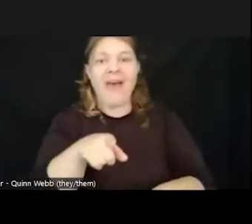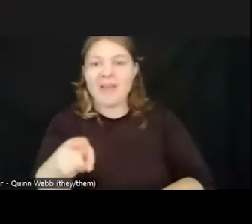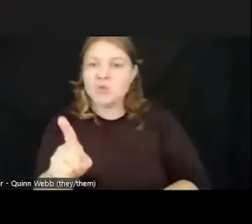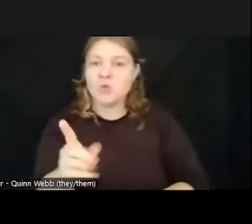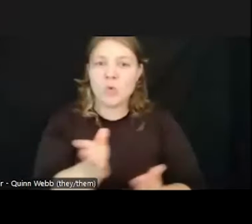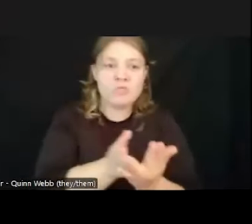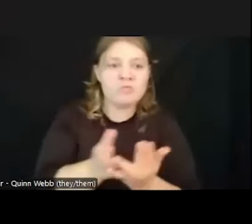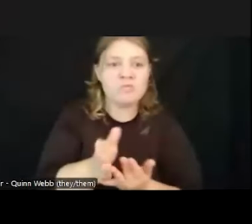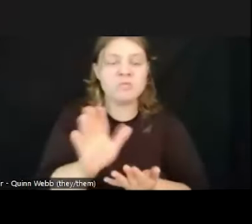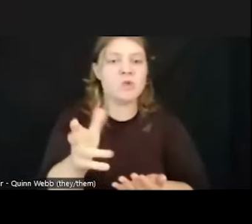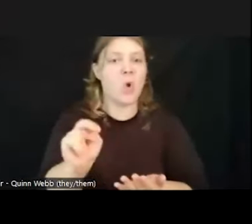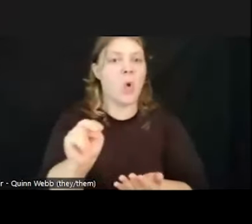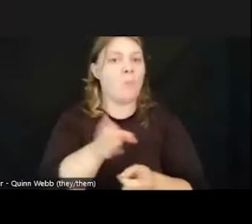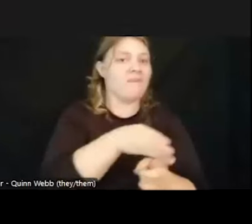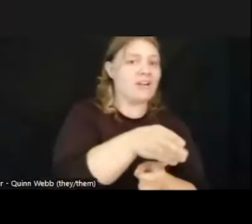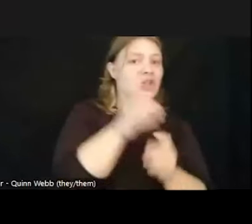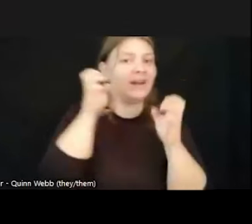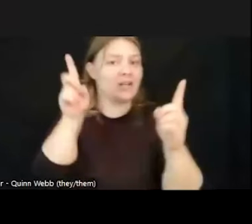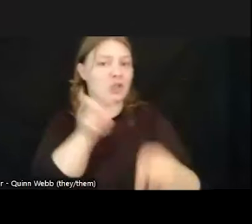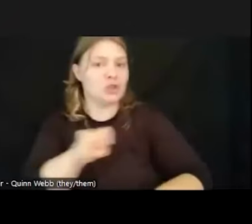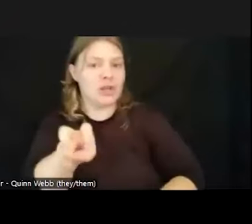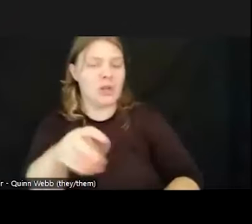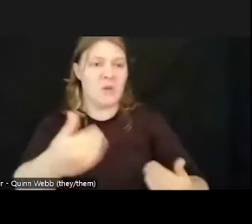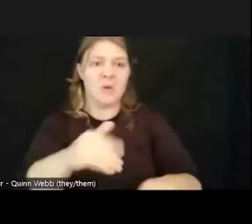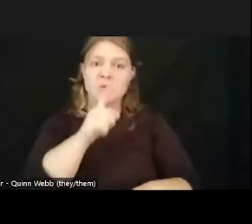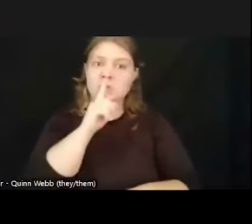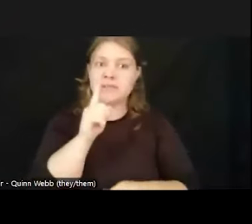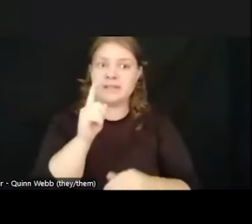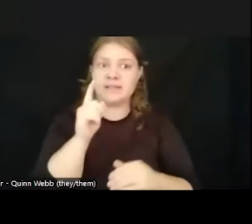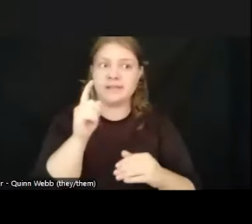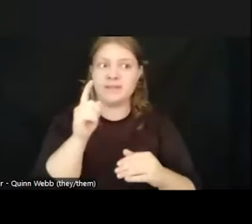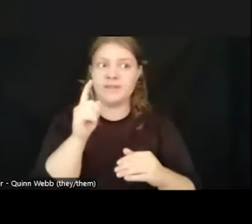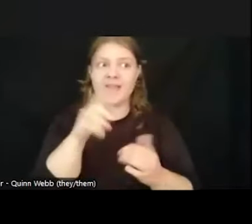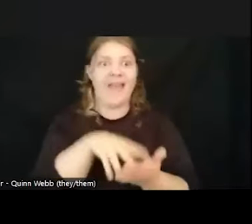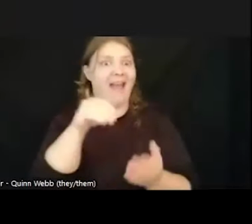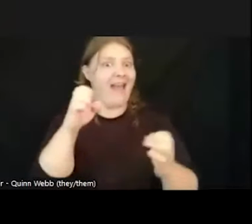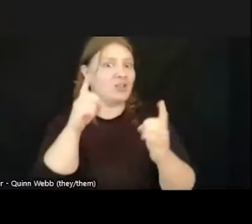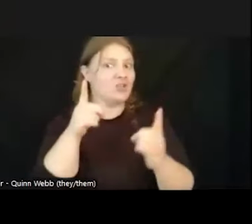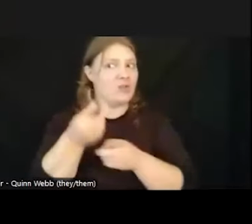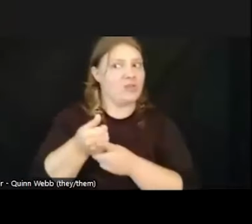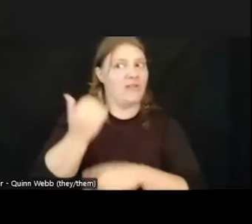your own professional journey to really educate yourself as to why a lot of individuals don't like